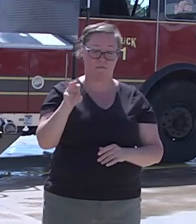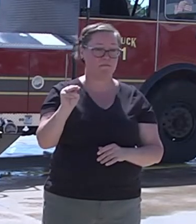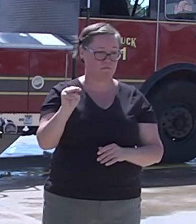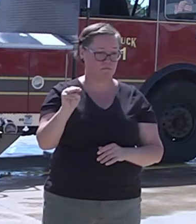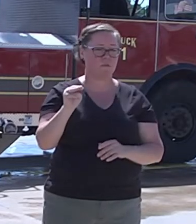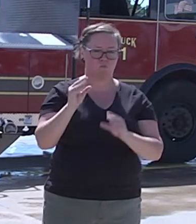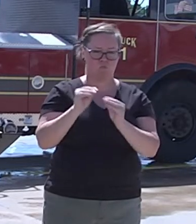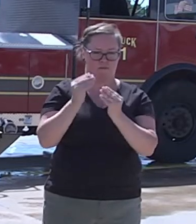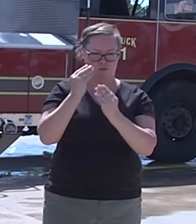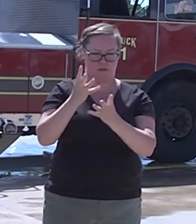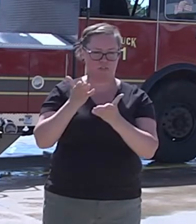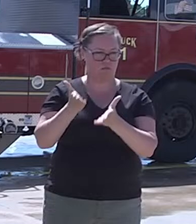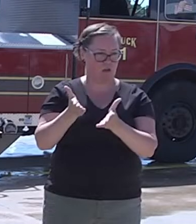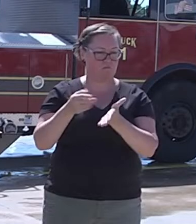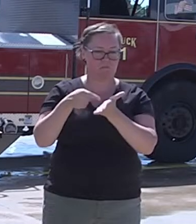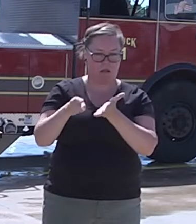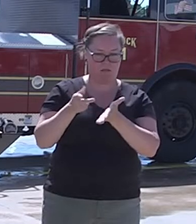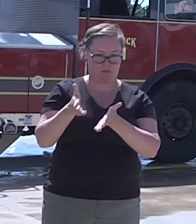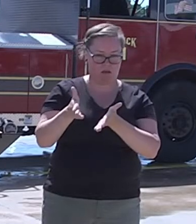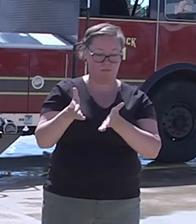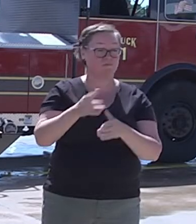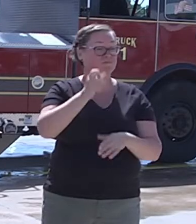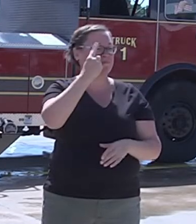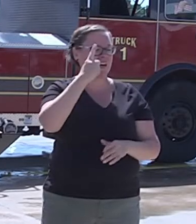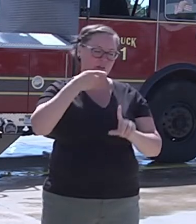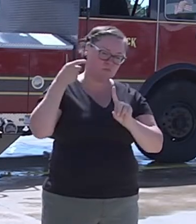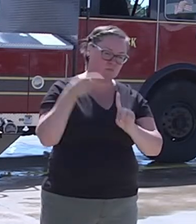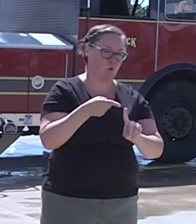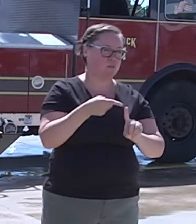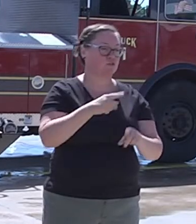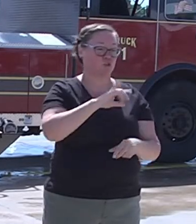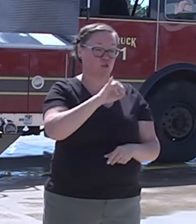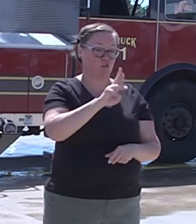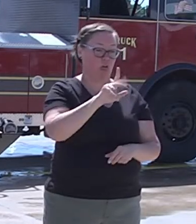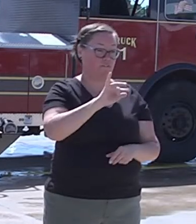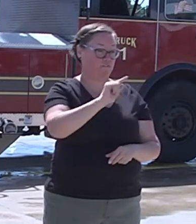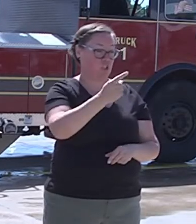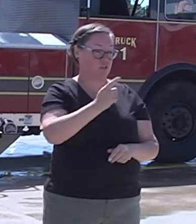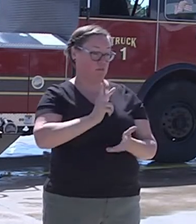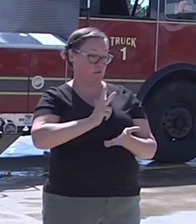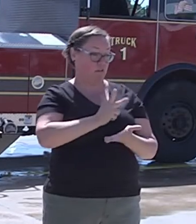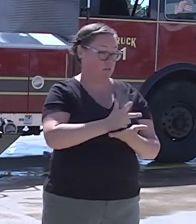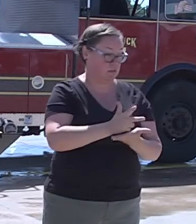again the main theme Here Come July 1st don't stop at the booth keep moving make it safer or